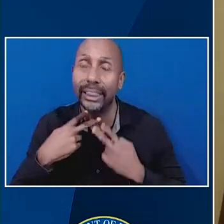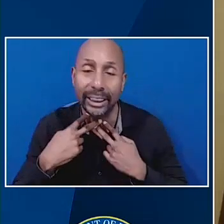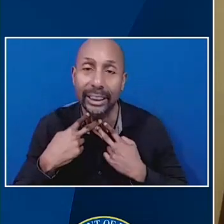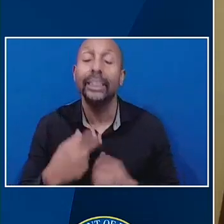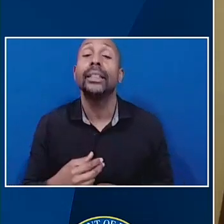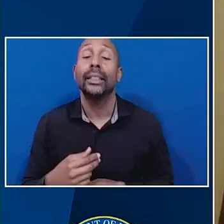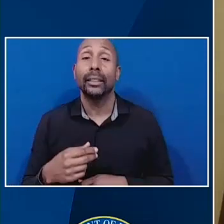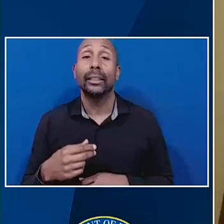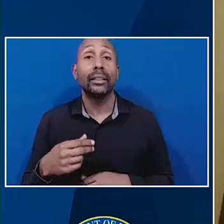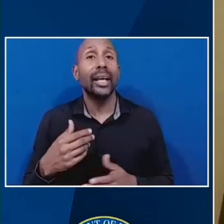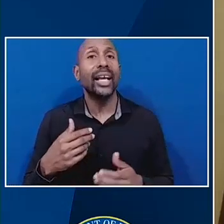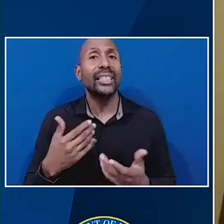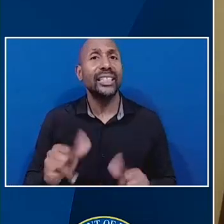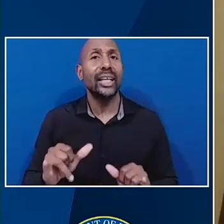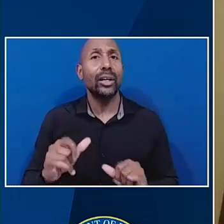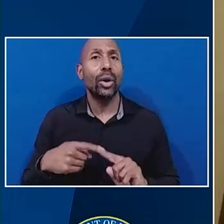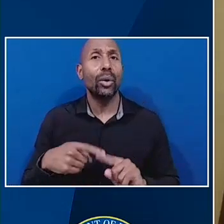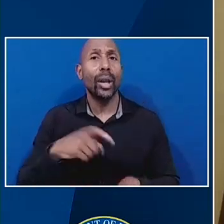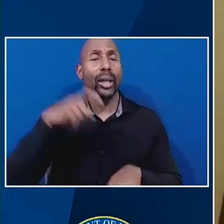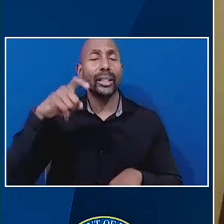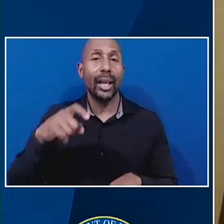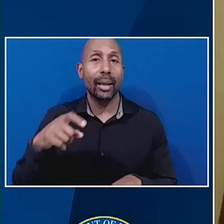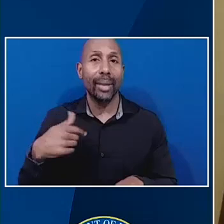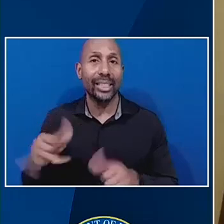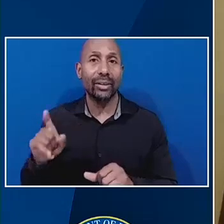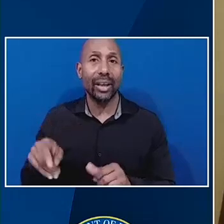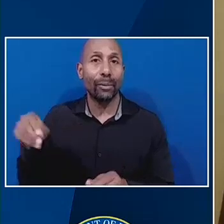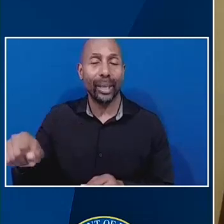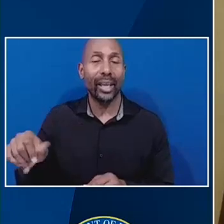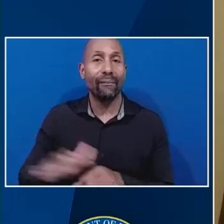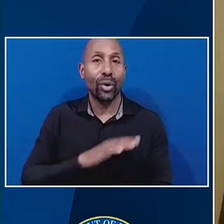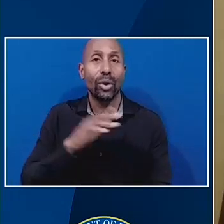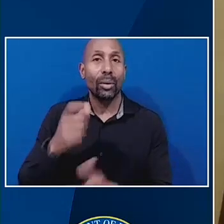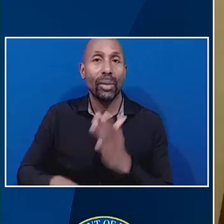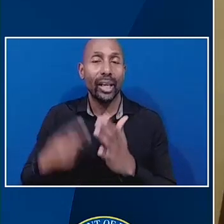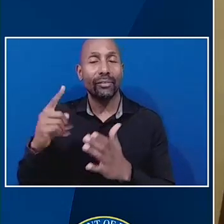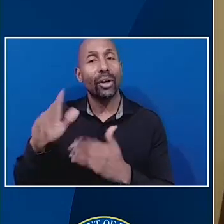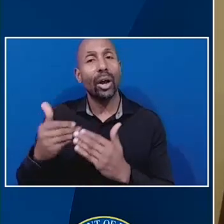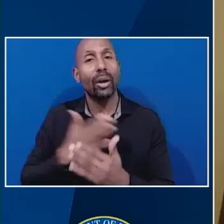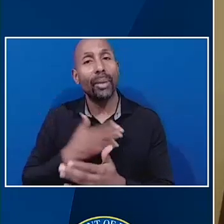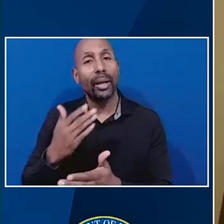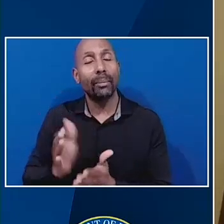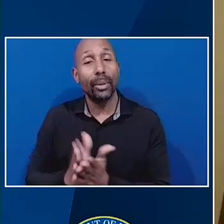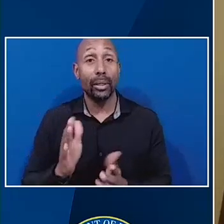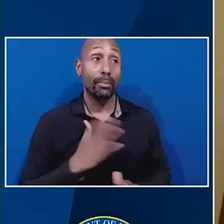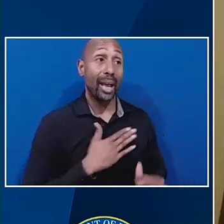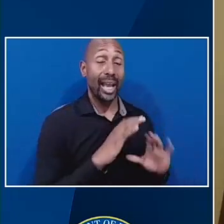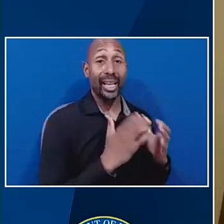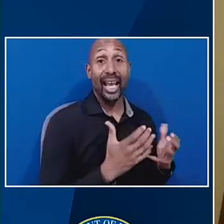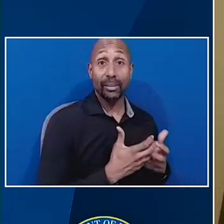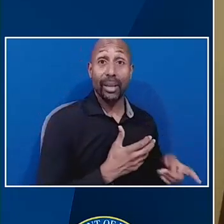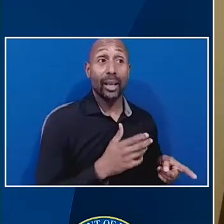price for all of my books. This is maddening when my classmates are able to go on search for the best price. I was so pumped when two of my science